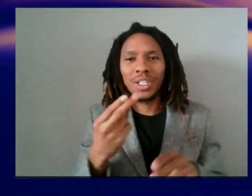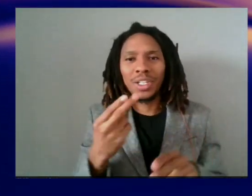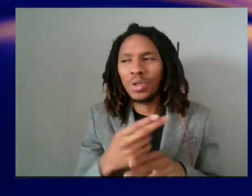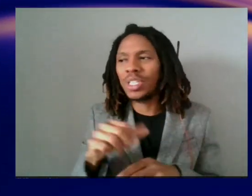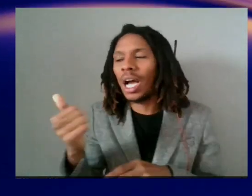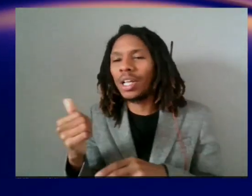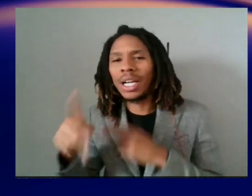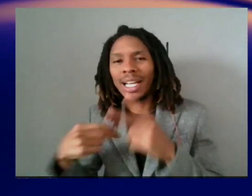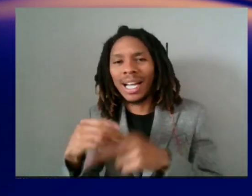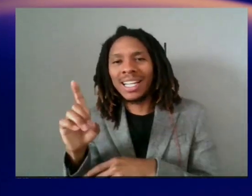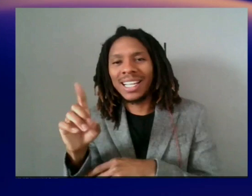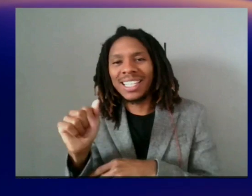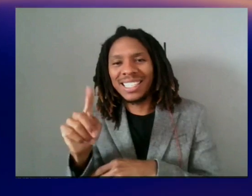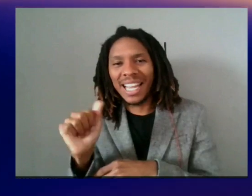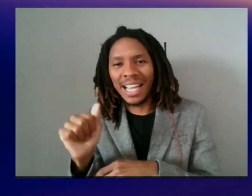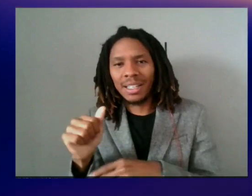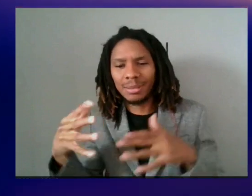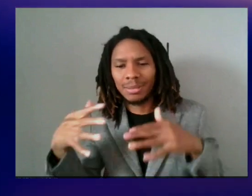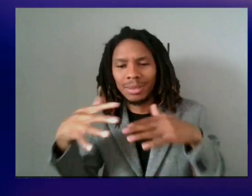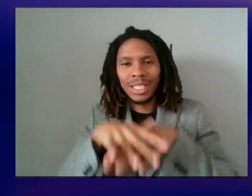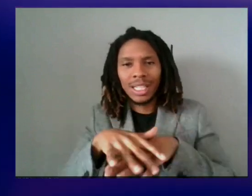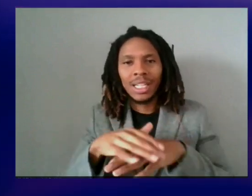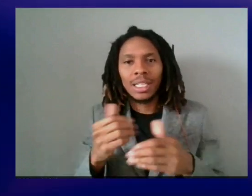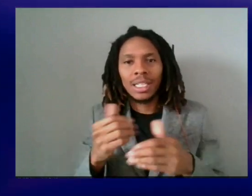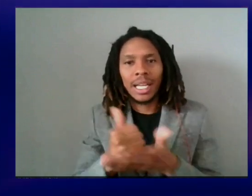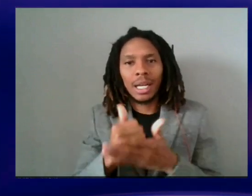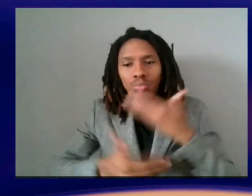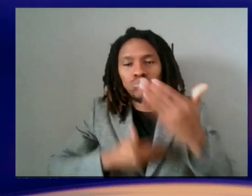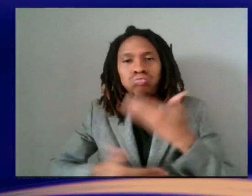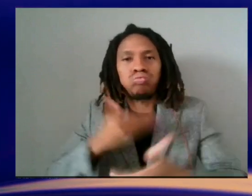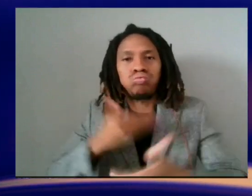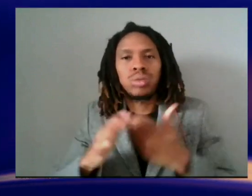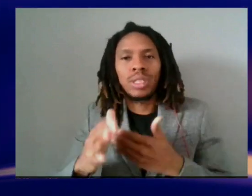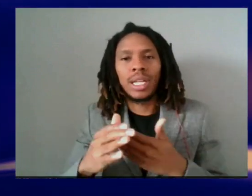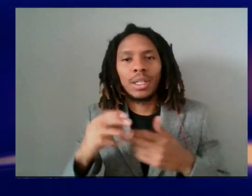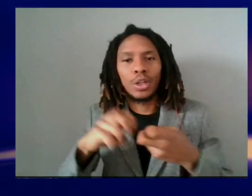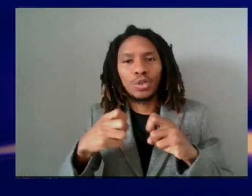that they can use to accelerate their troubleshooting. And one of those types of data